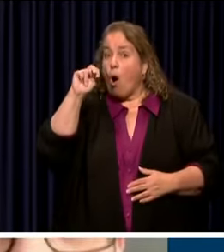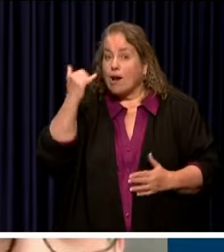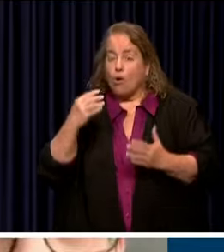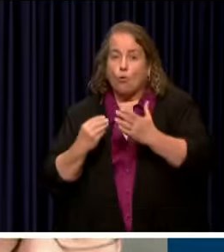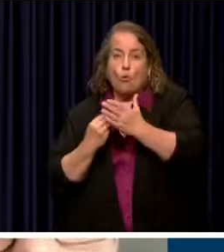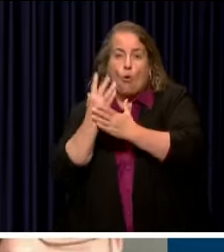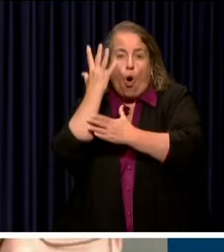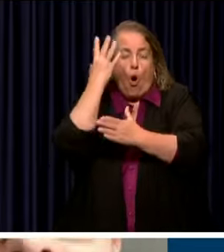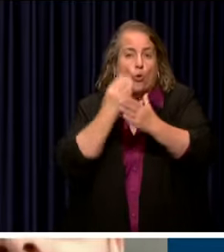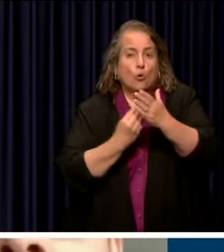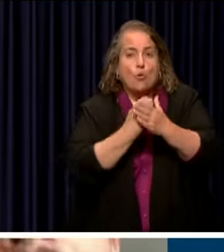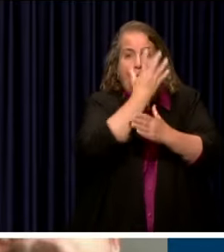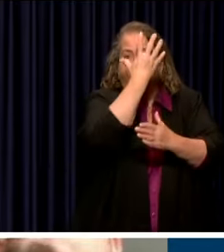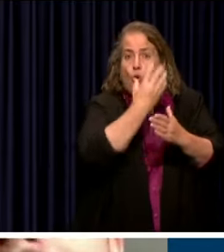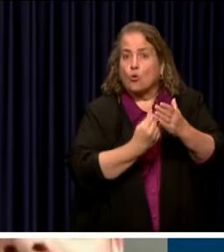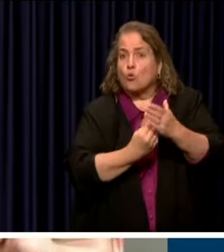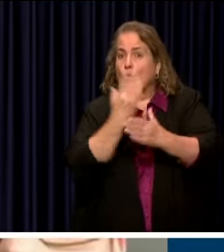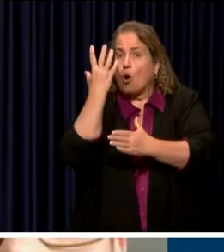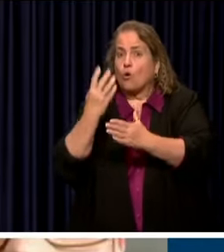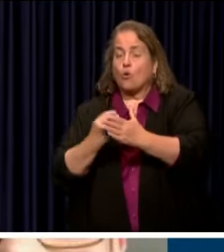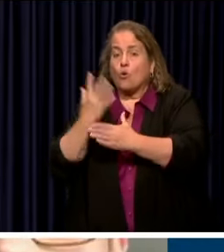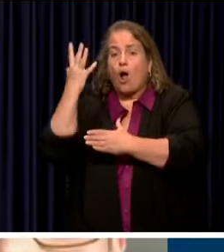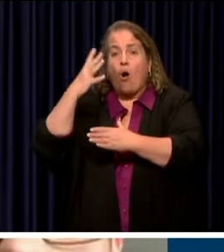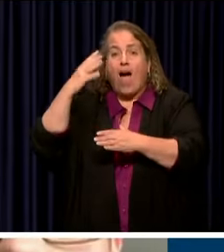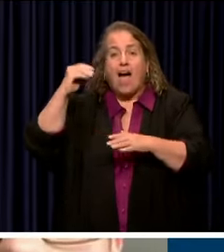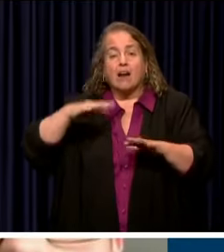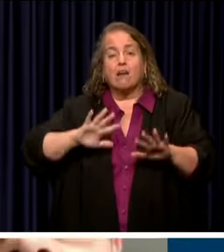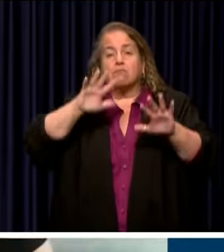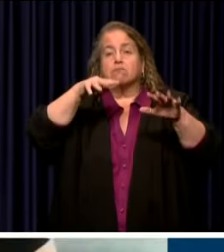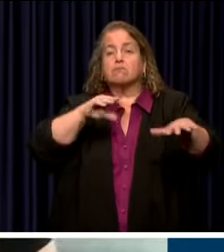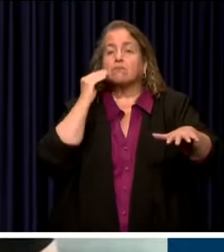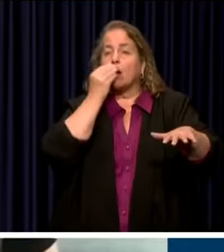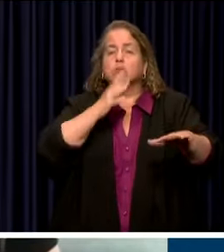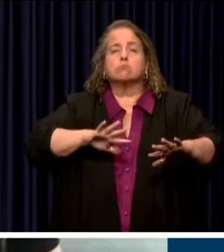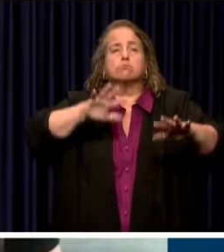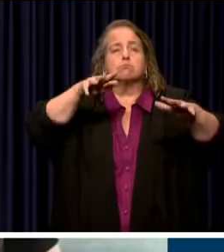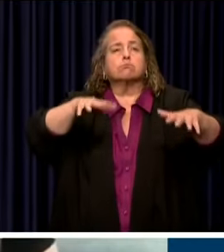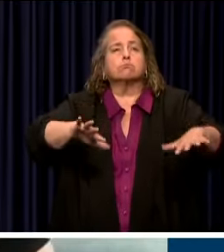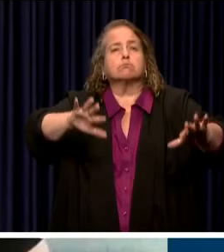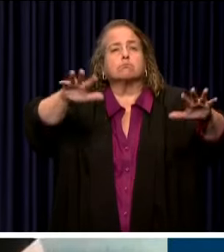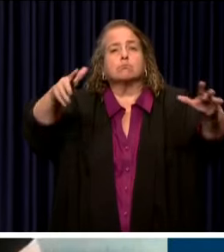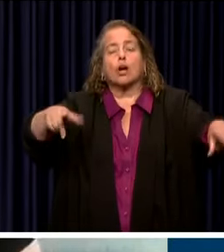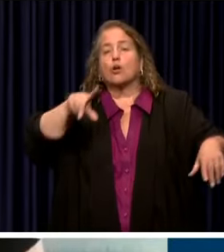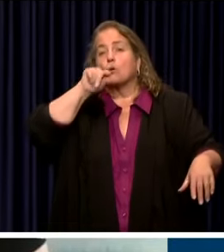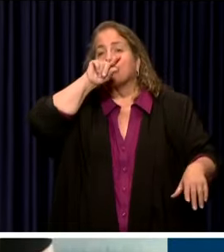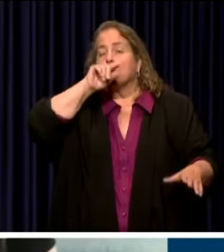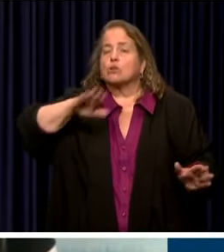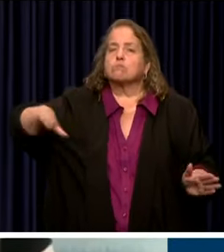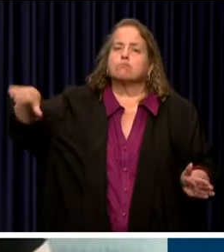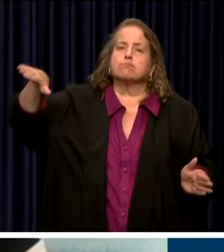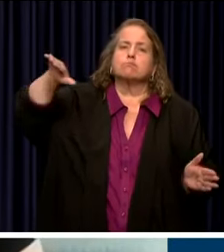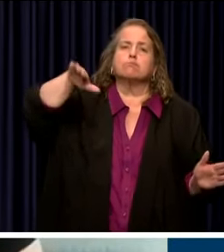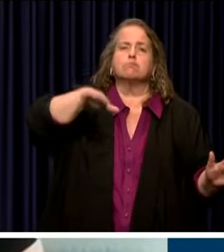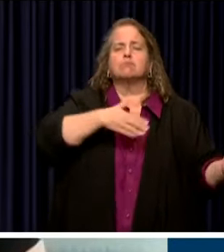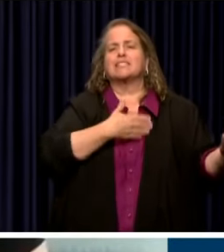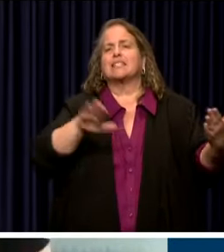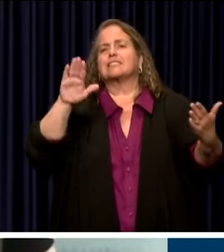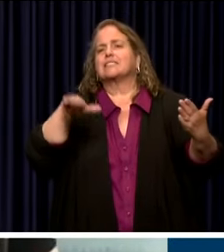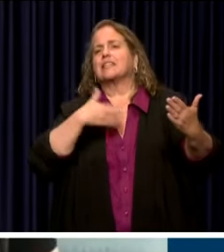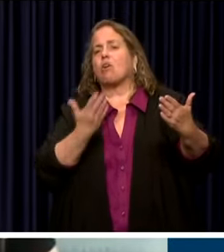FOR THE OLD KENTUCKY HOME FAR